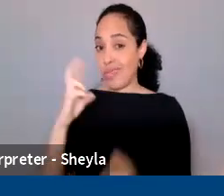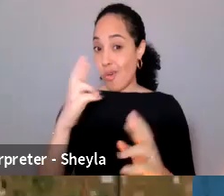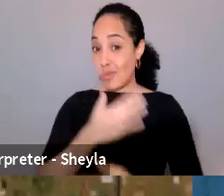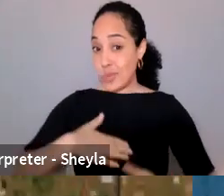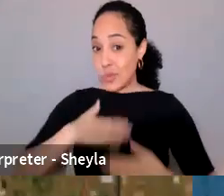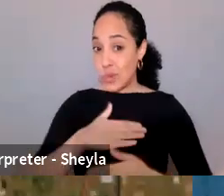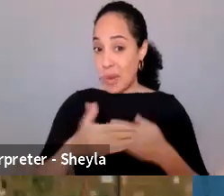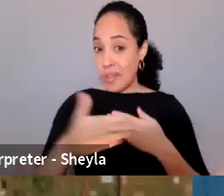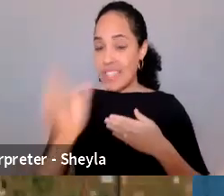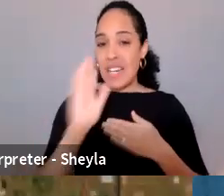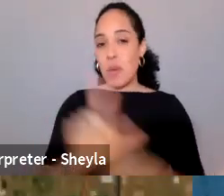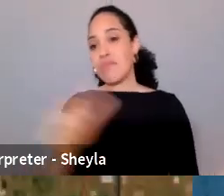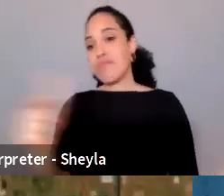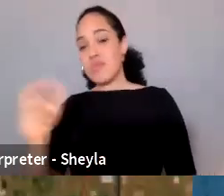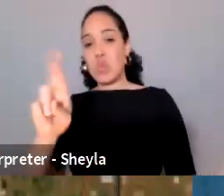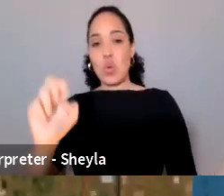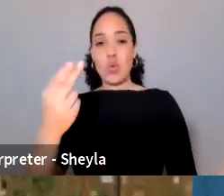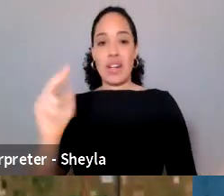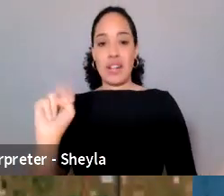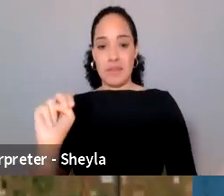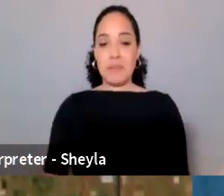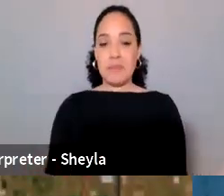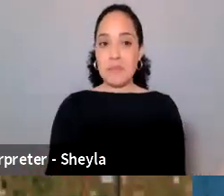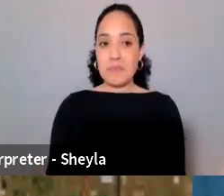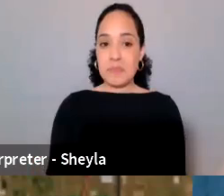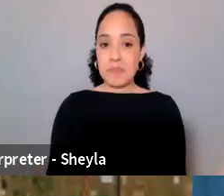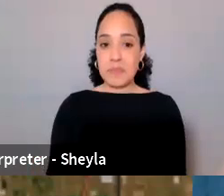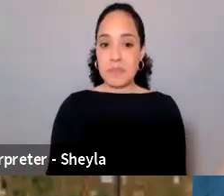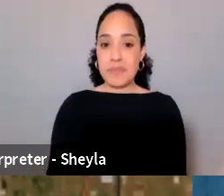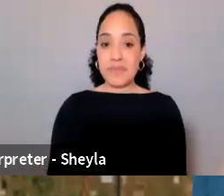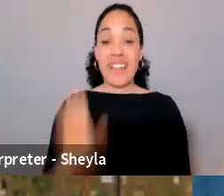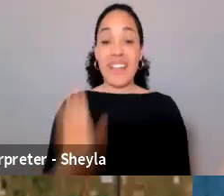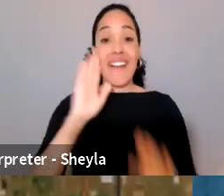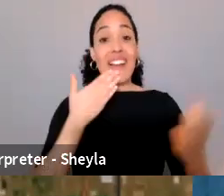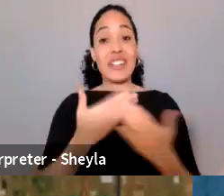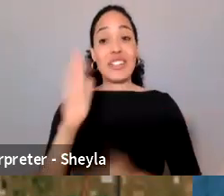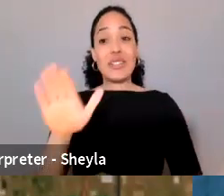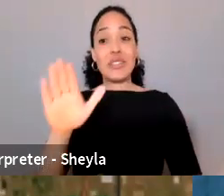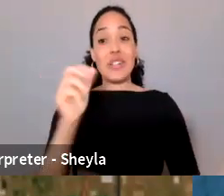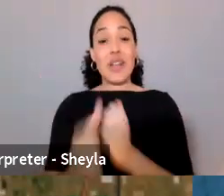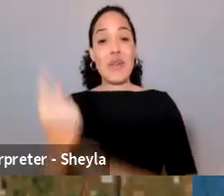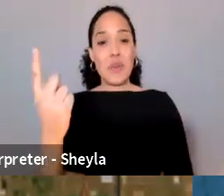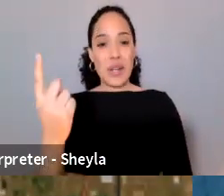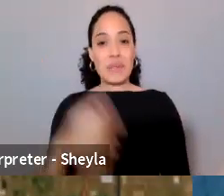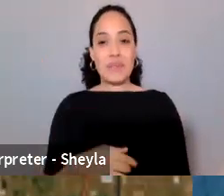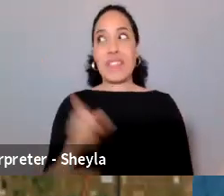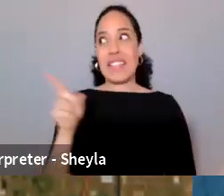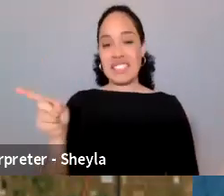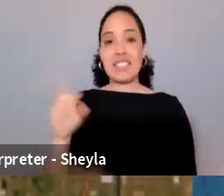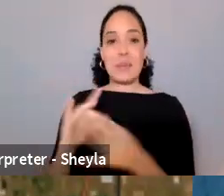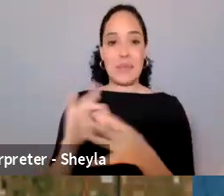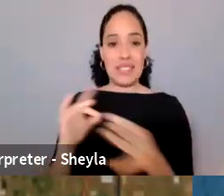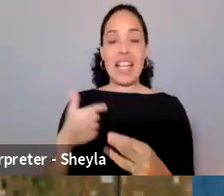you hi good afternoon everyone uh so as she said I am a public affairs specialist with the Arapahoe